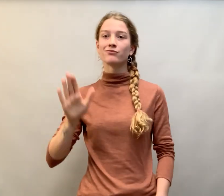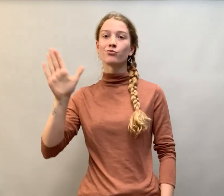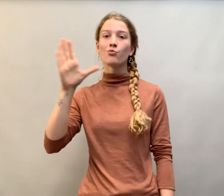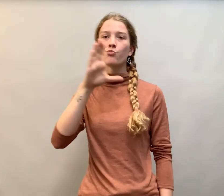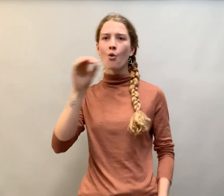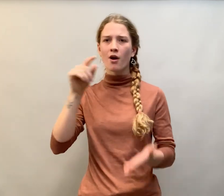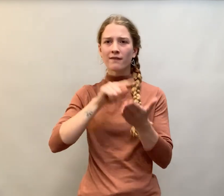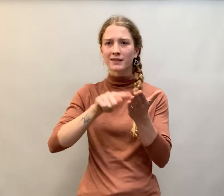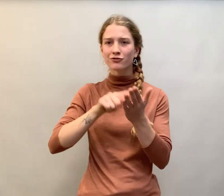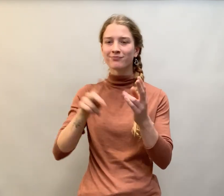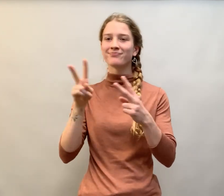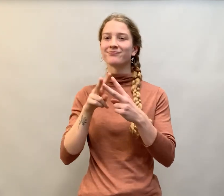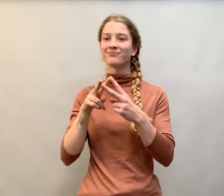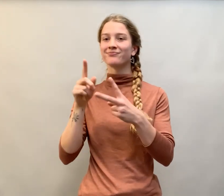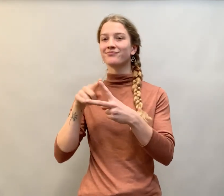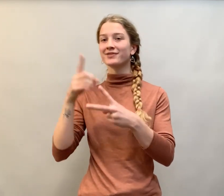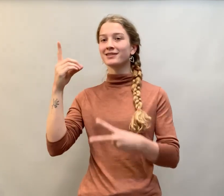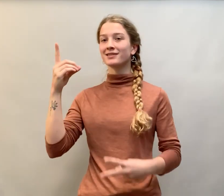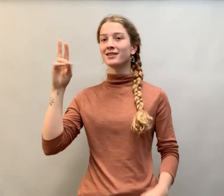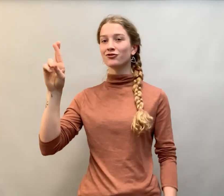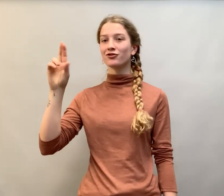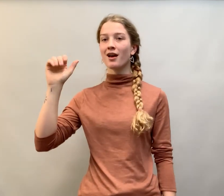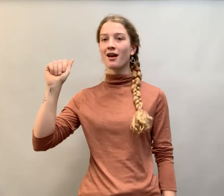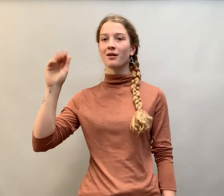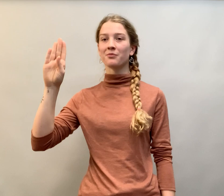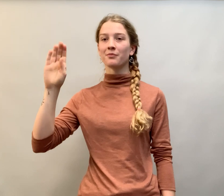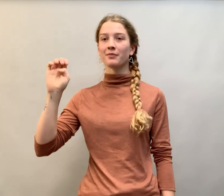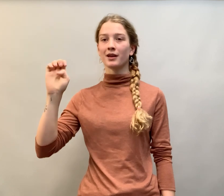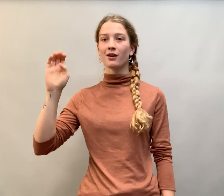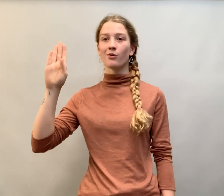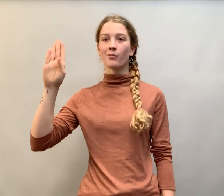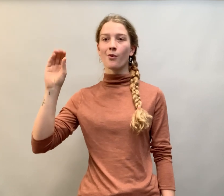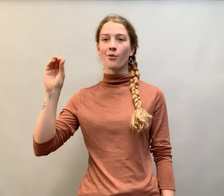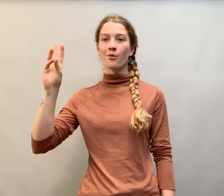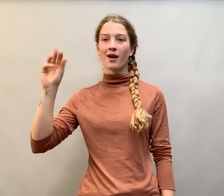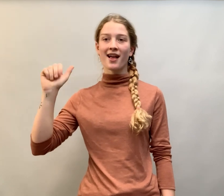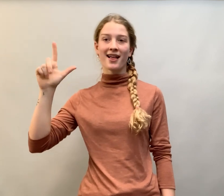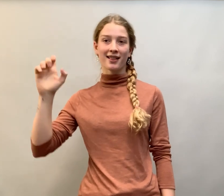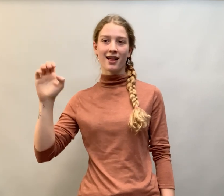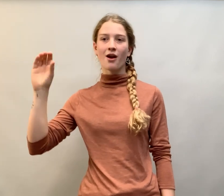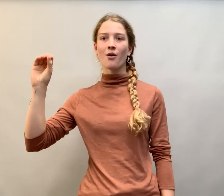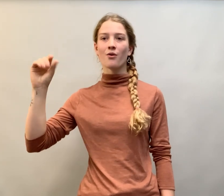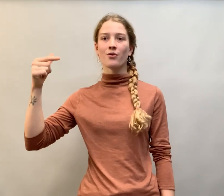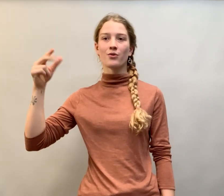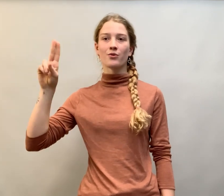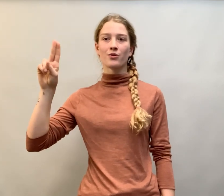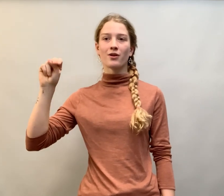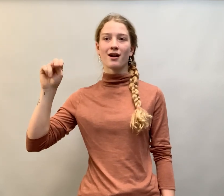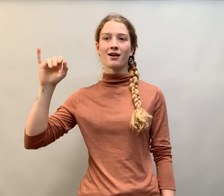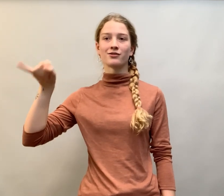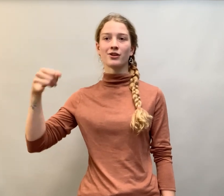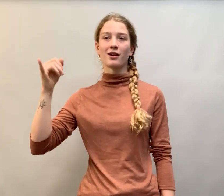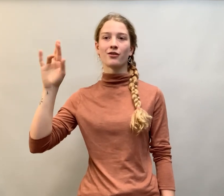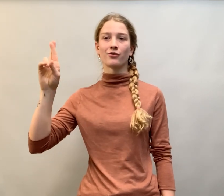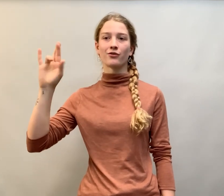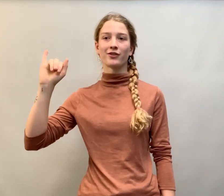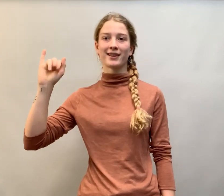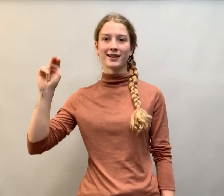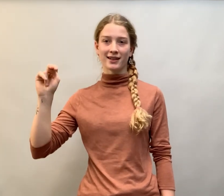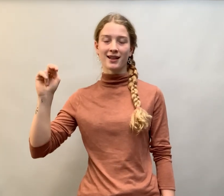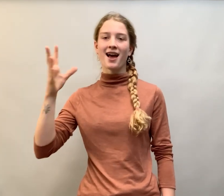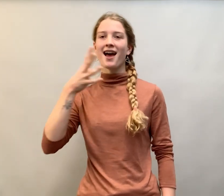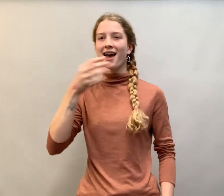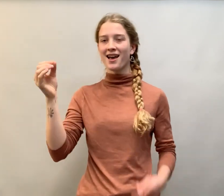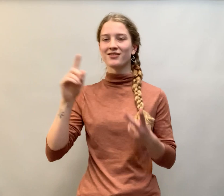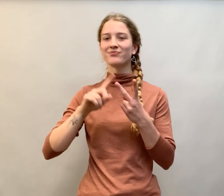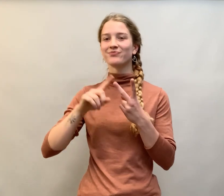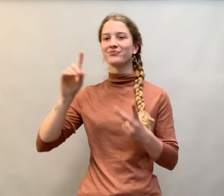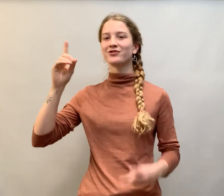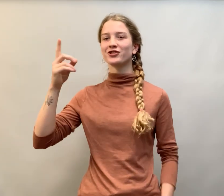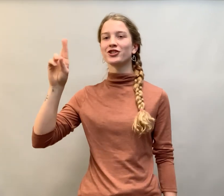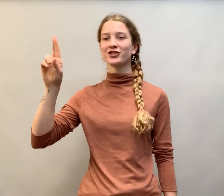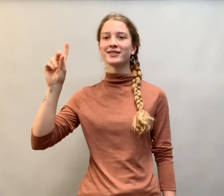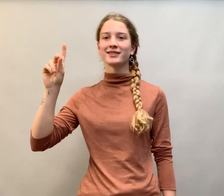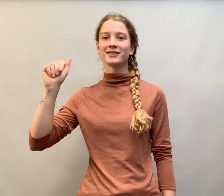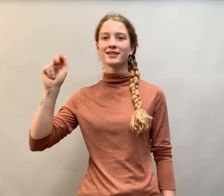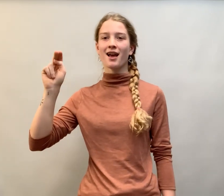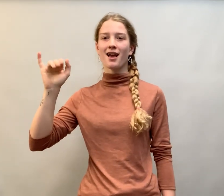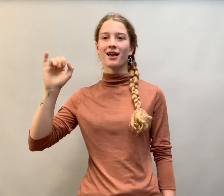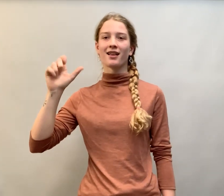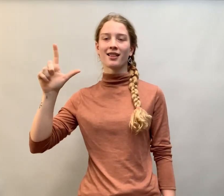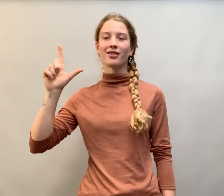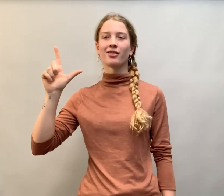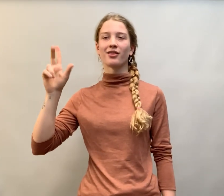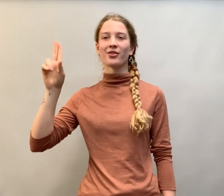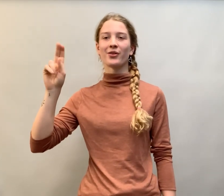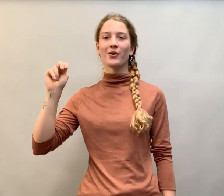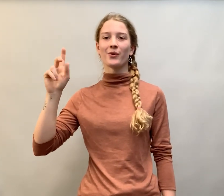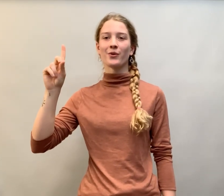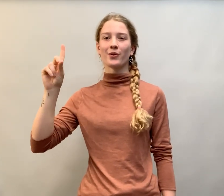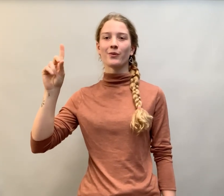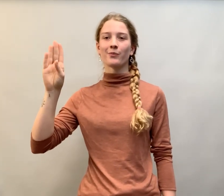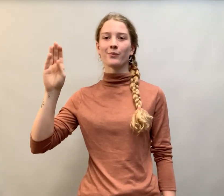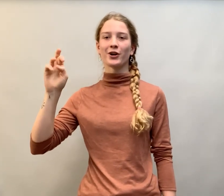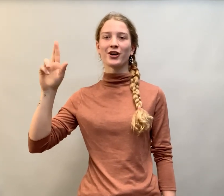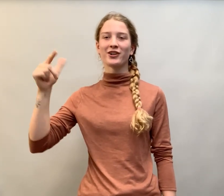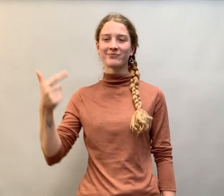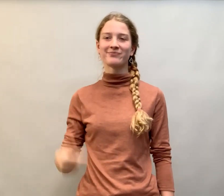Her co-investigators are Dr. Abebowale Ogunjirin and Dr. Daniel Lundberg.